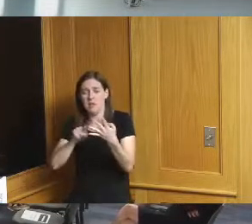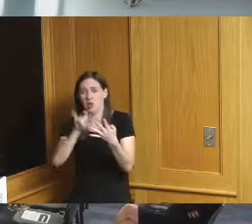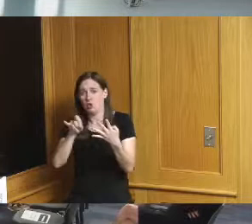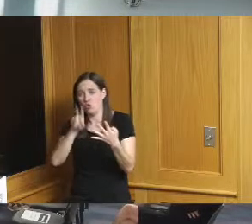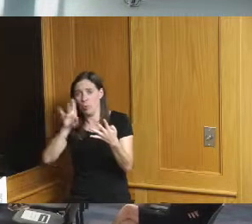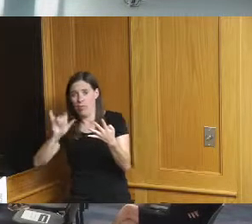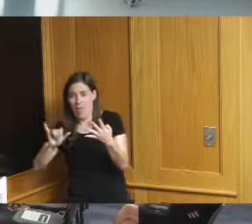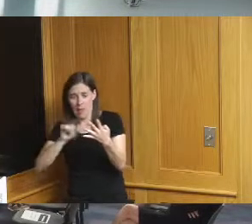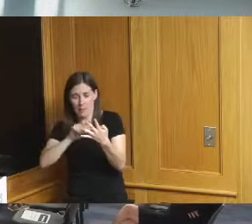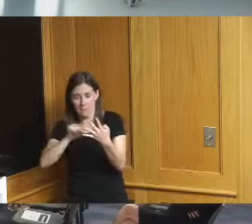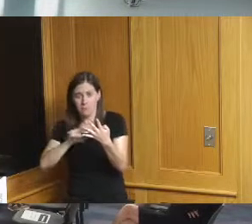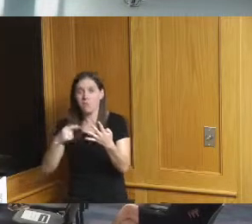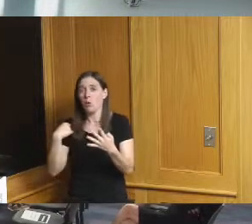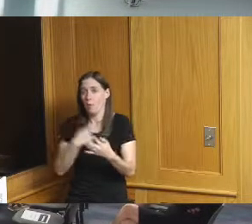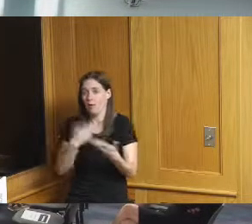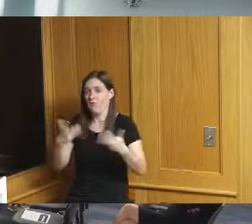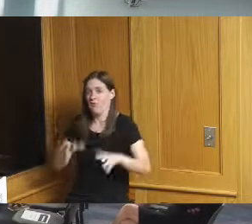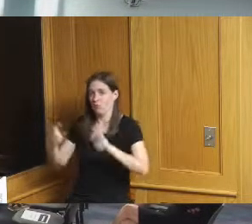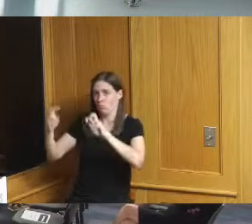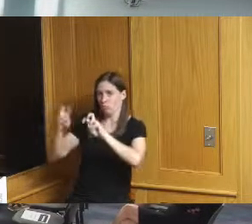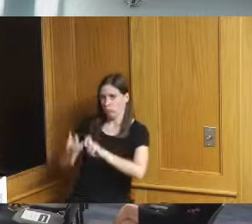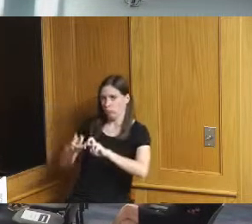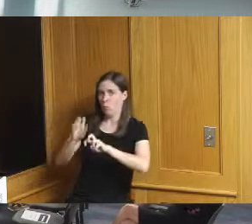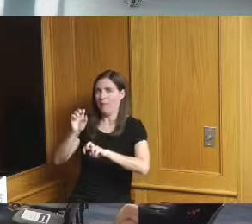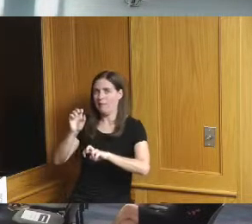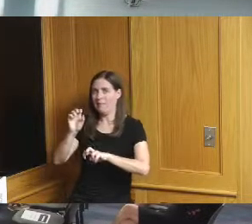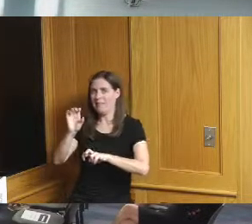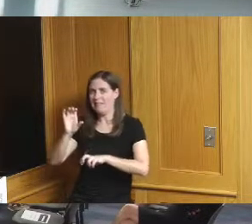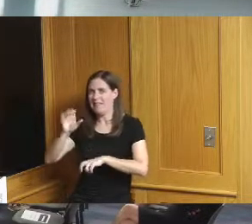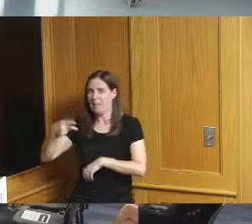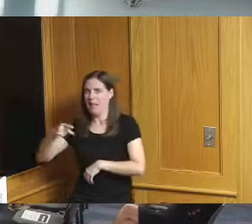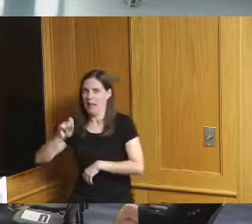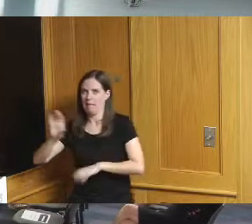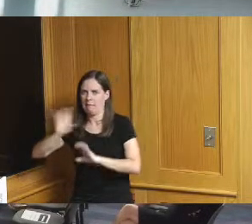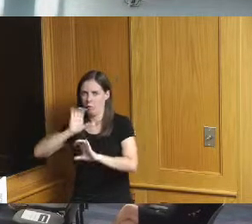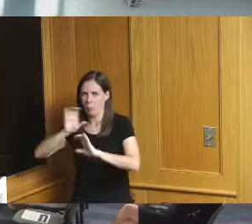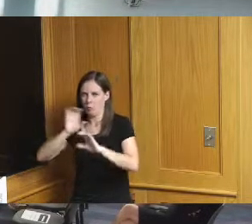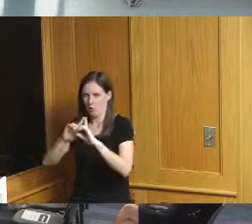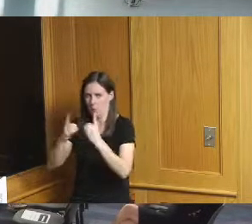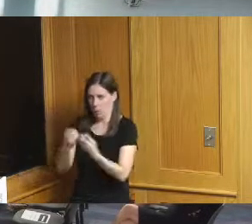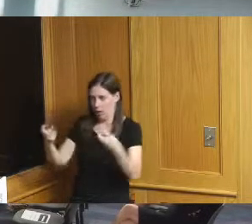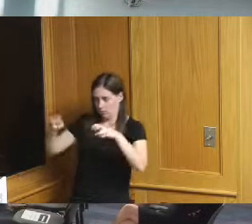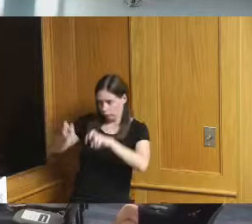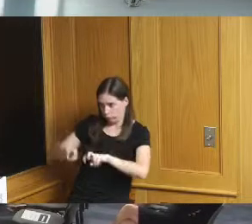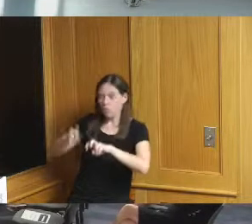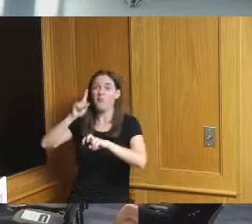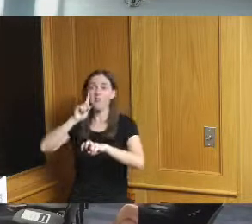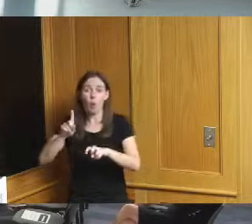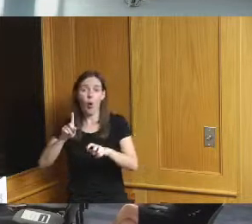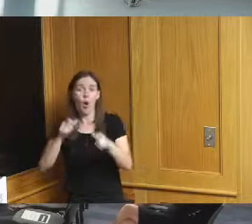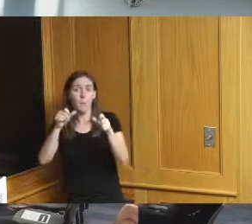sitting down with cps's communications department to put out a joint statement and the communication